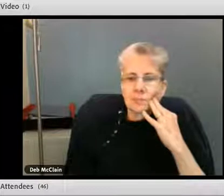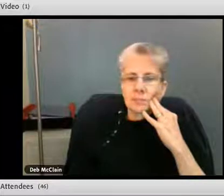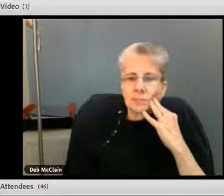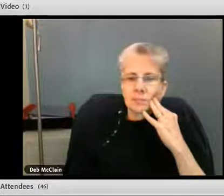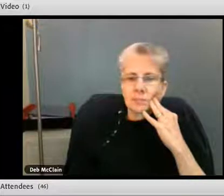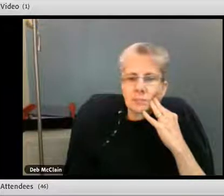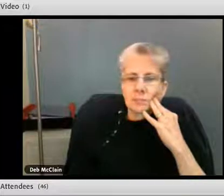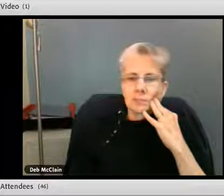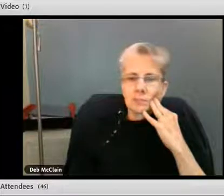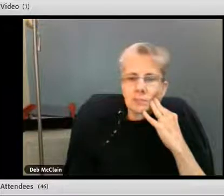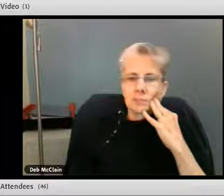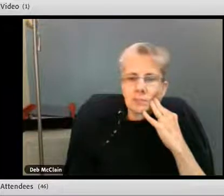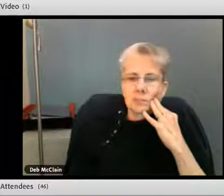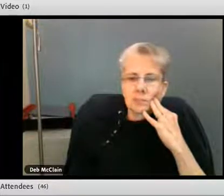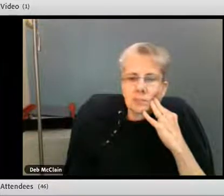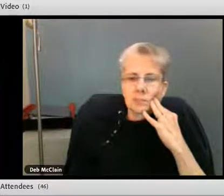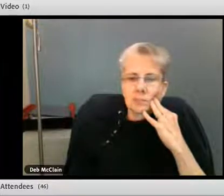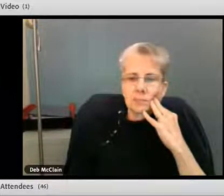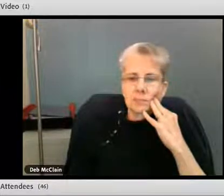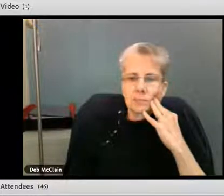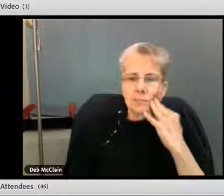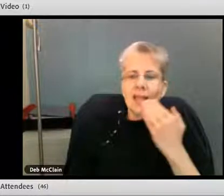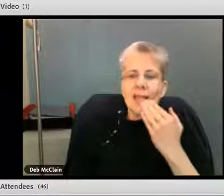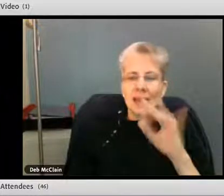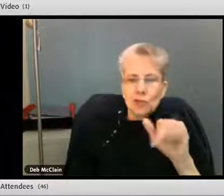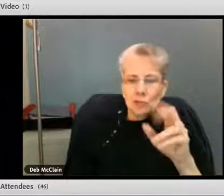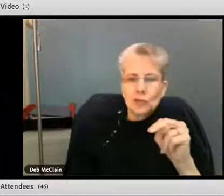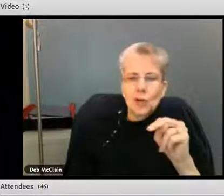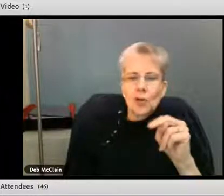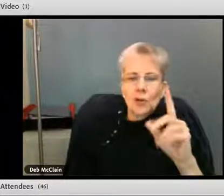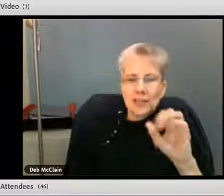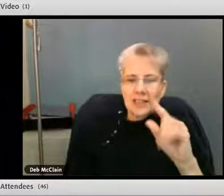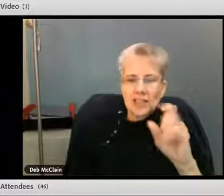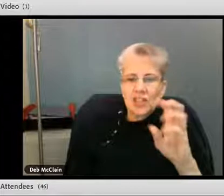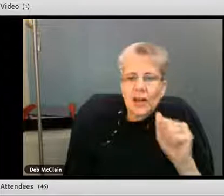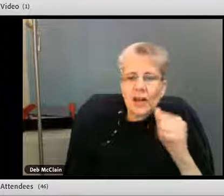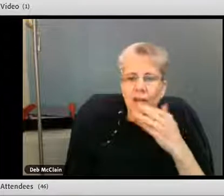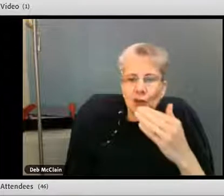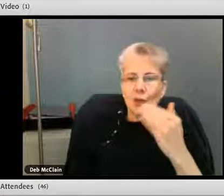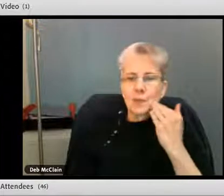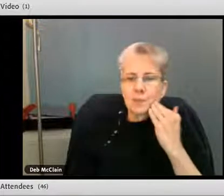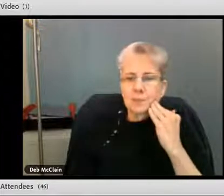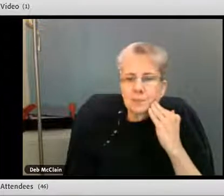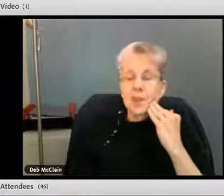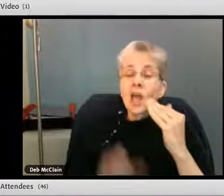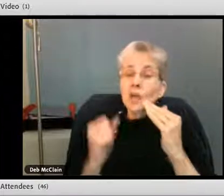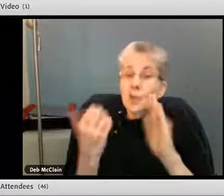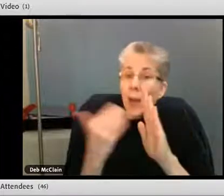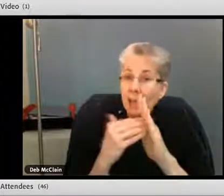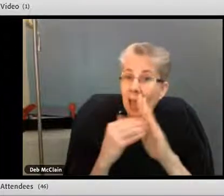Thank you, Beshia, thank you, Joan. So again, those slides will be available on Slide Share a little bit later today.